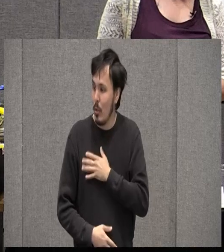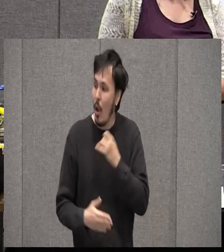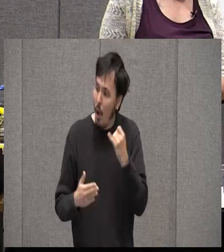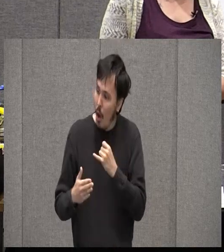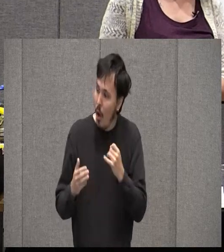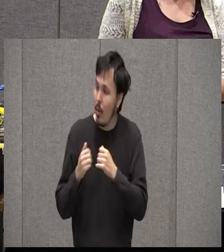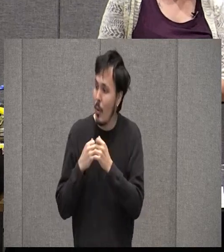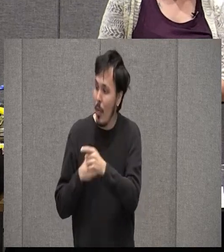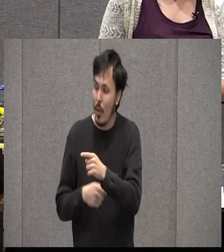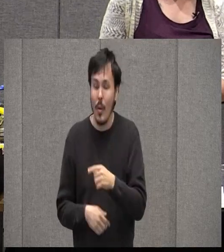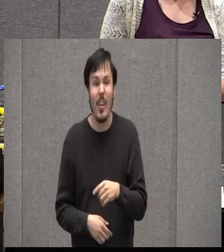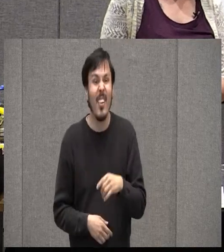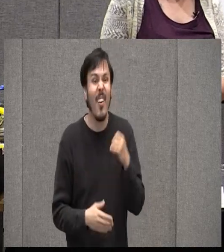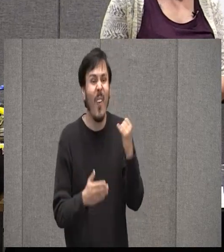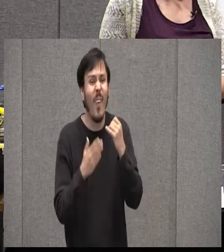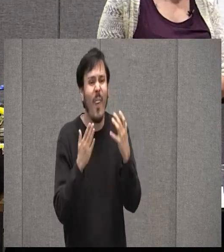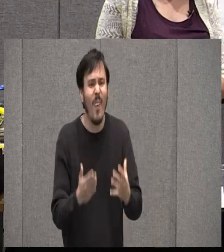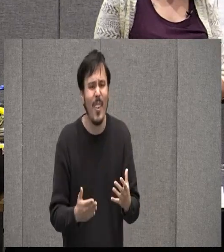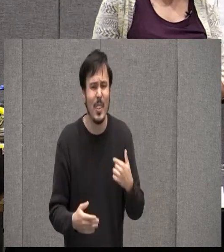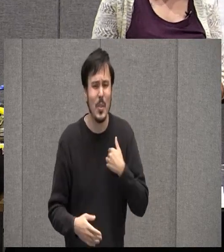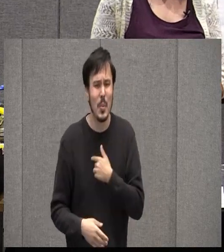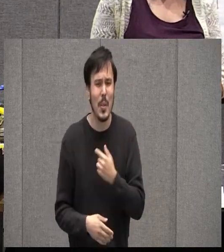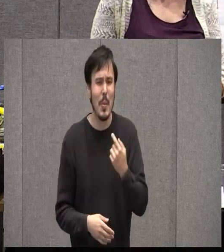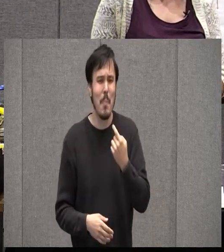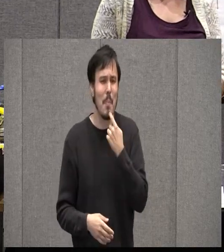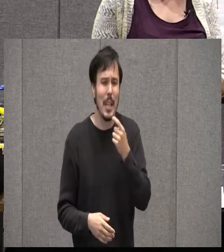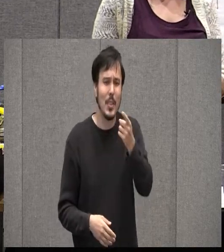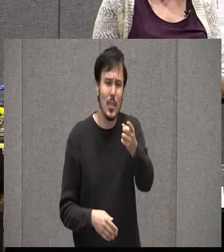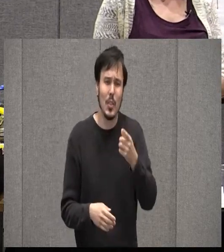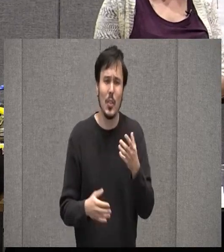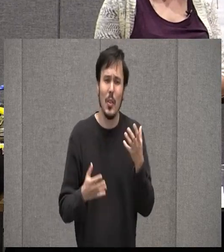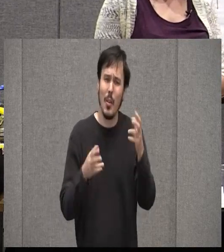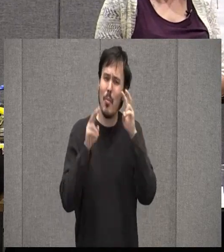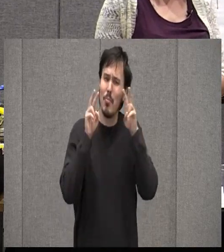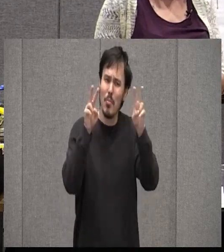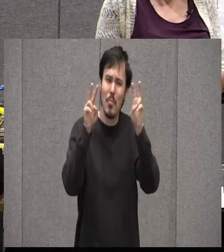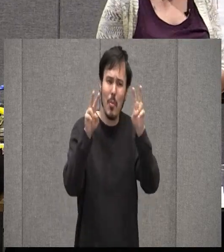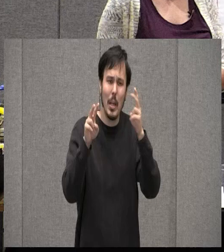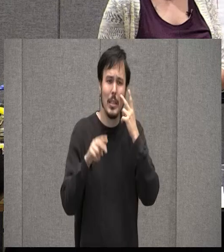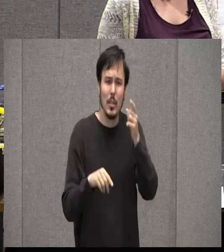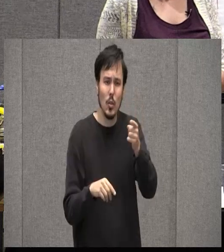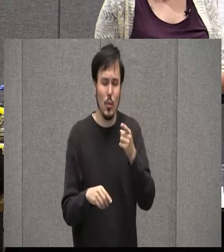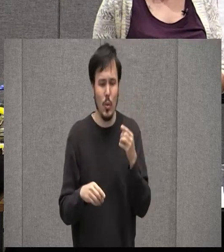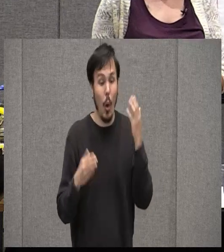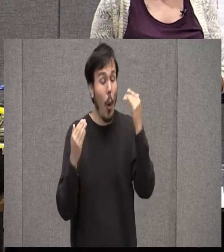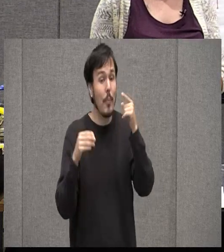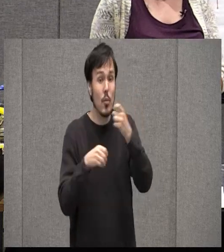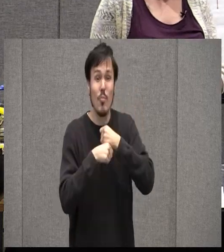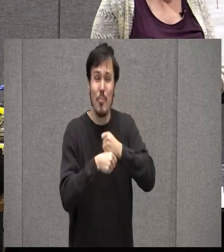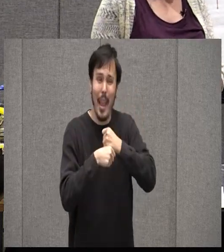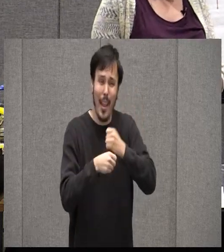We really miss you and we can't wait to see you and we hope you make art all summer because it's awesome.